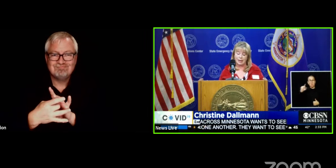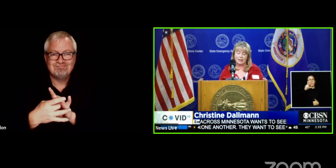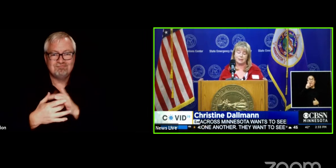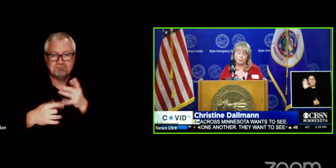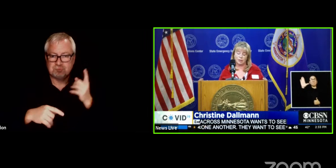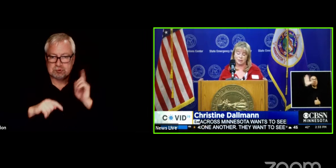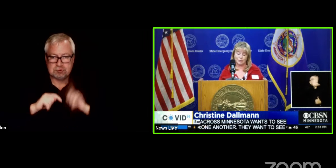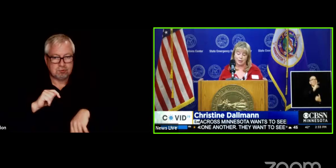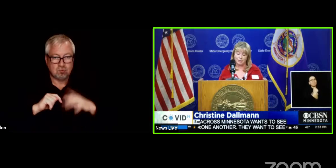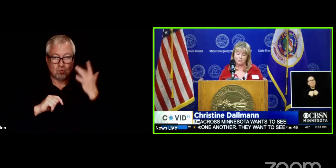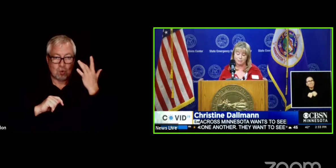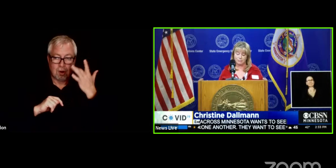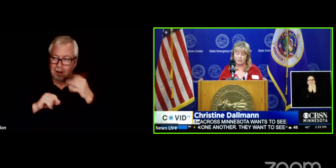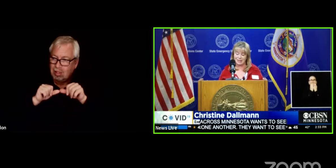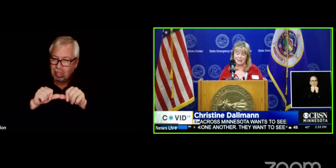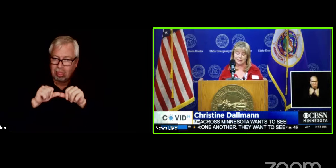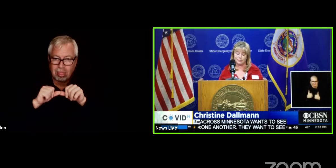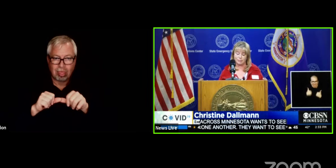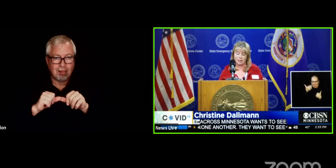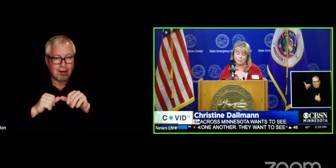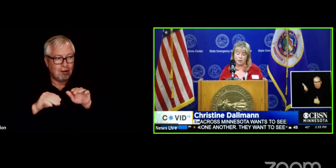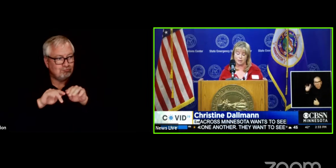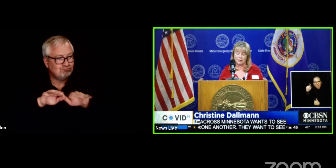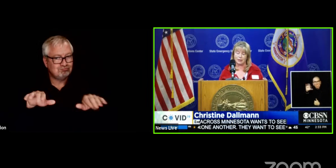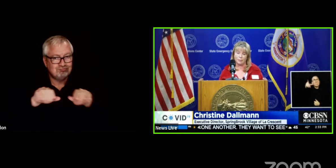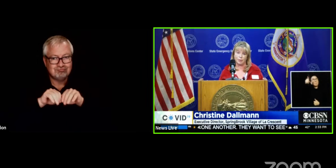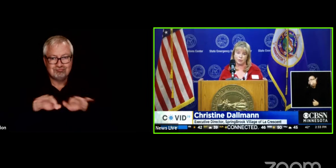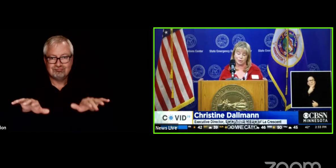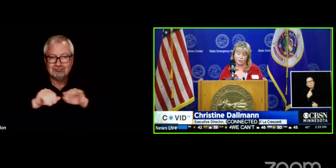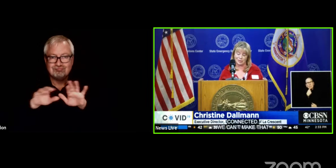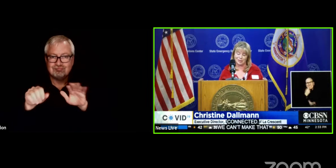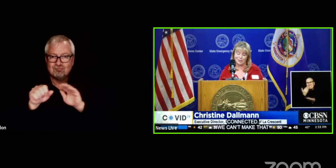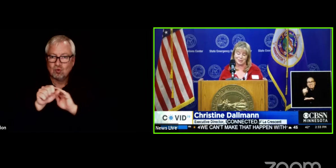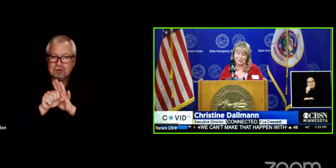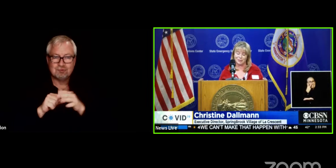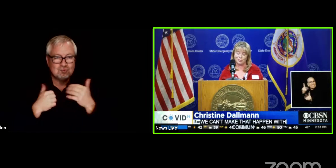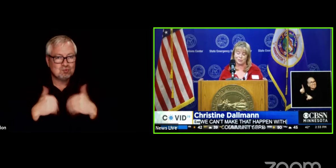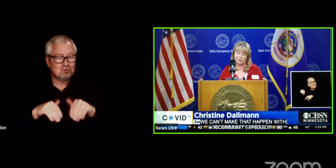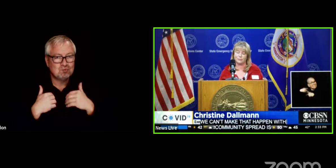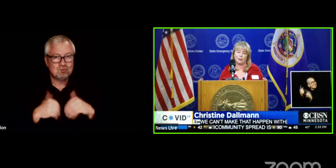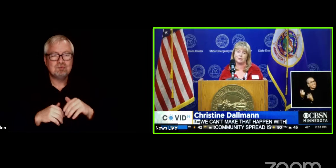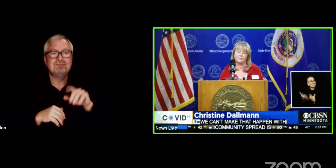HANG IN THERE, MINNESOTA. BE SAFE. BE SMART. AND HELP OUR TREASURED SENIORS STAY CLOSE TO THEIR FRIENDS AND